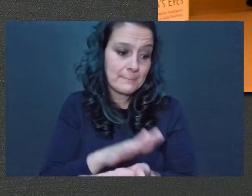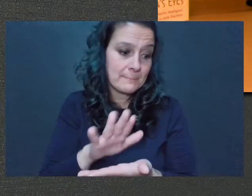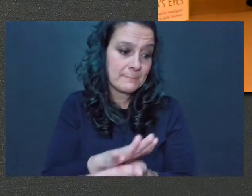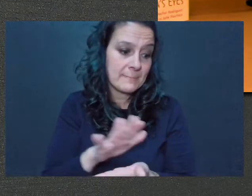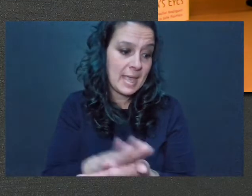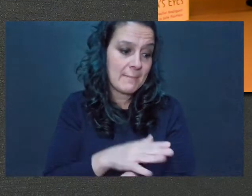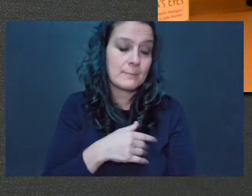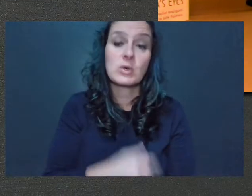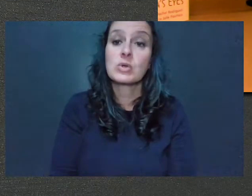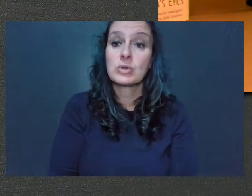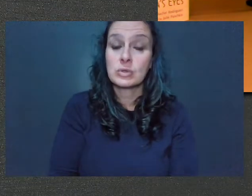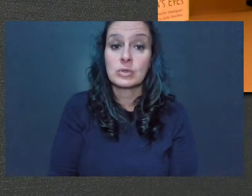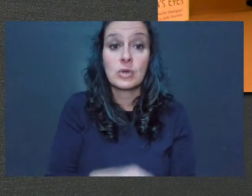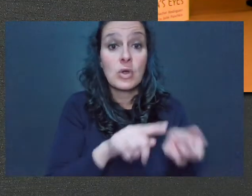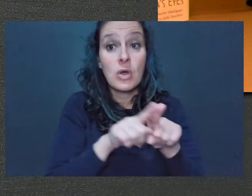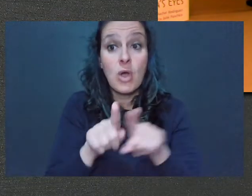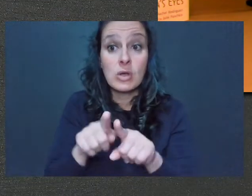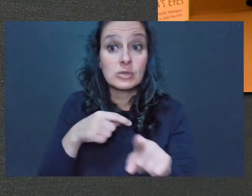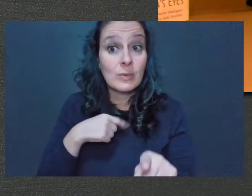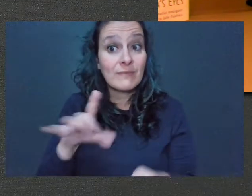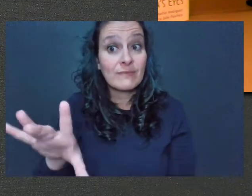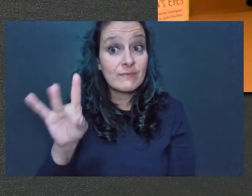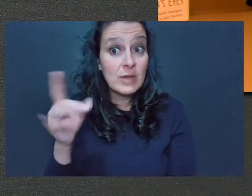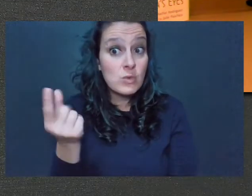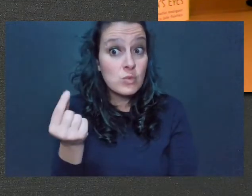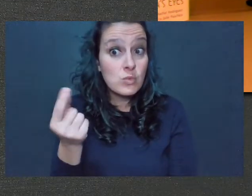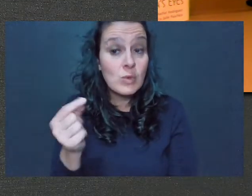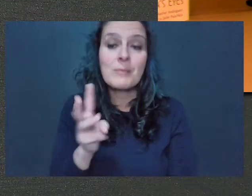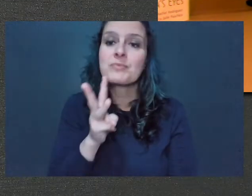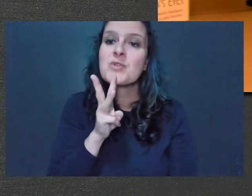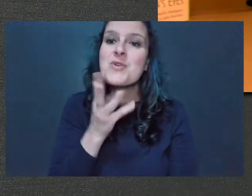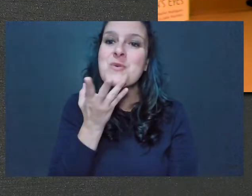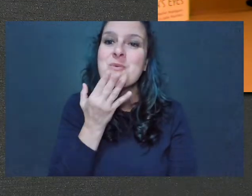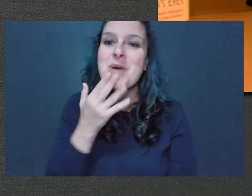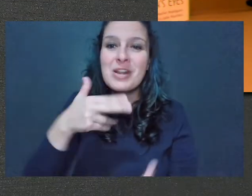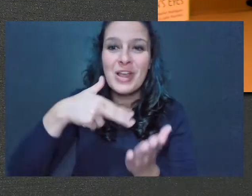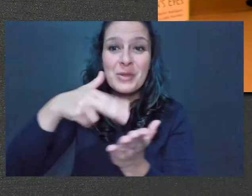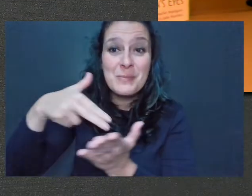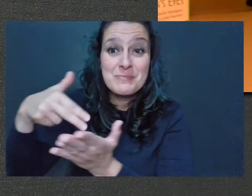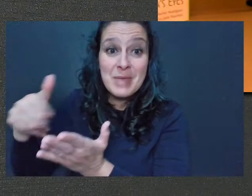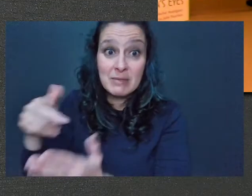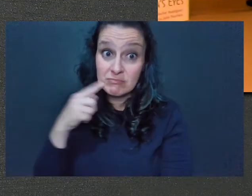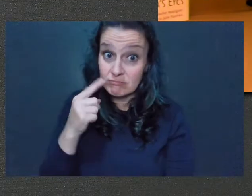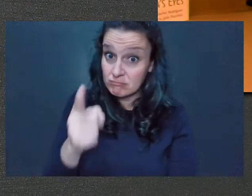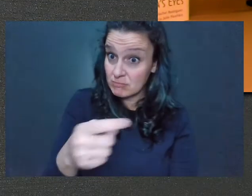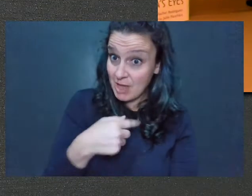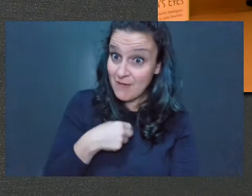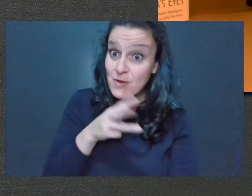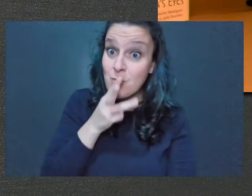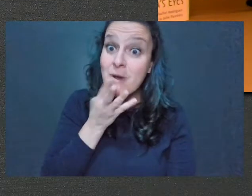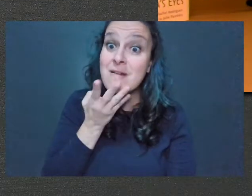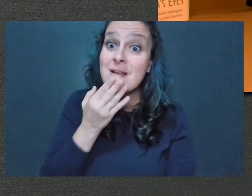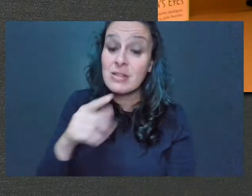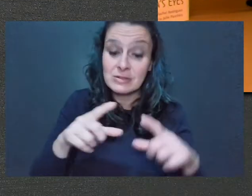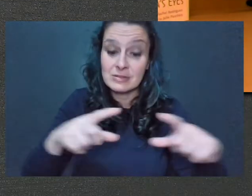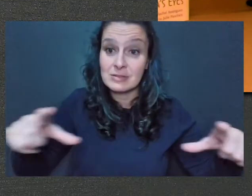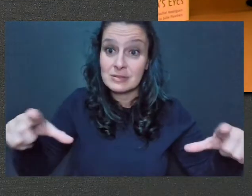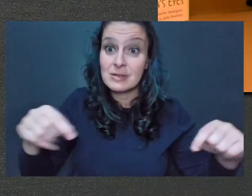I also found some watercolors. If you have a set of watercolors at home, you can get that.